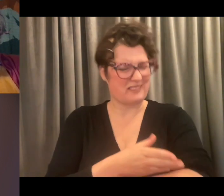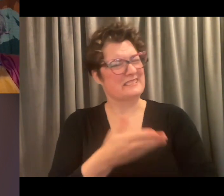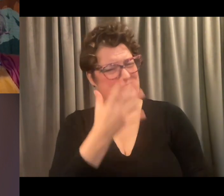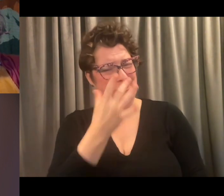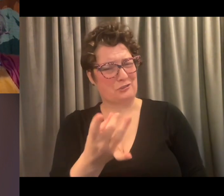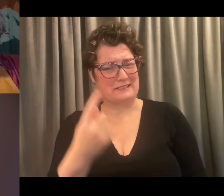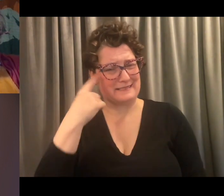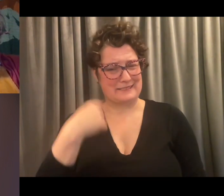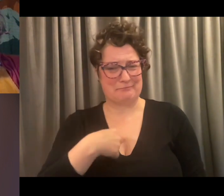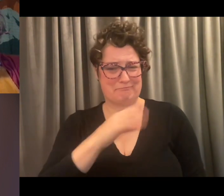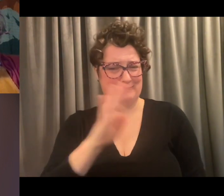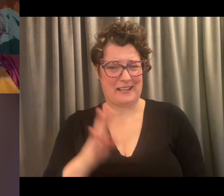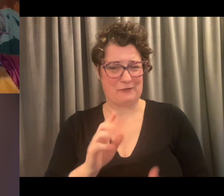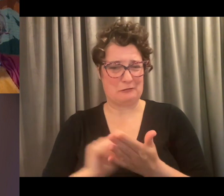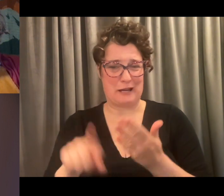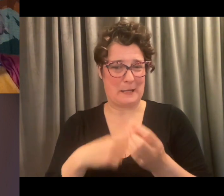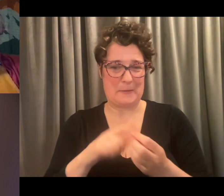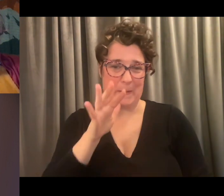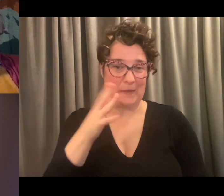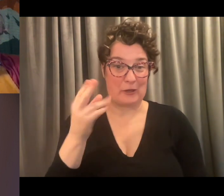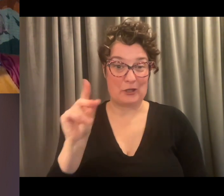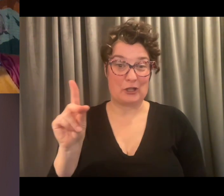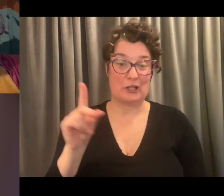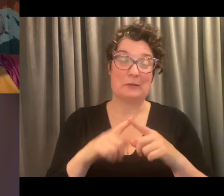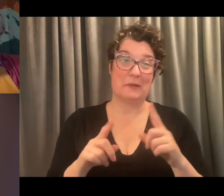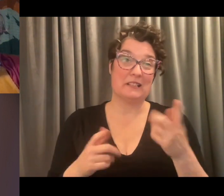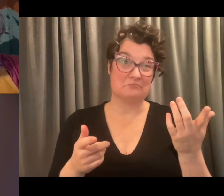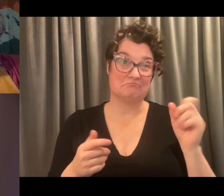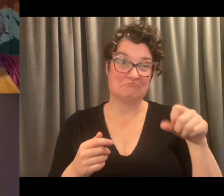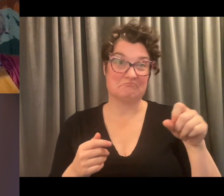motherhood, but it's very much like me pulling apart my mommy issues